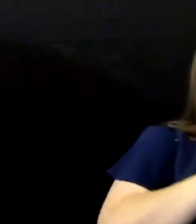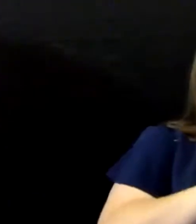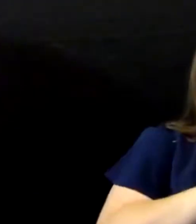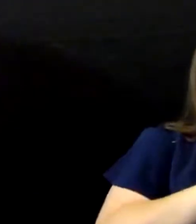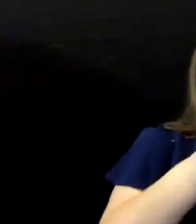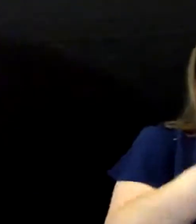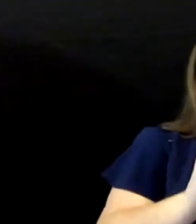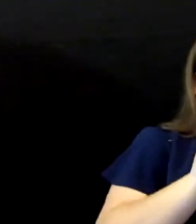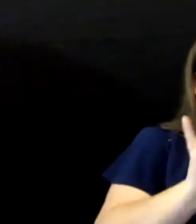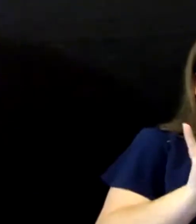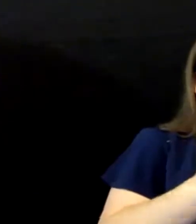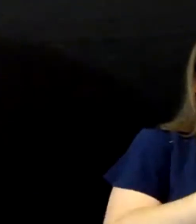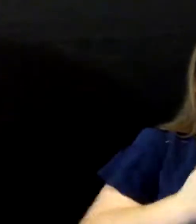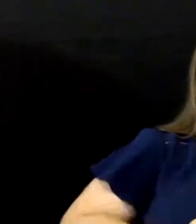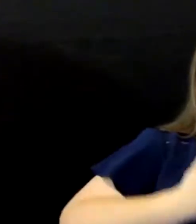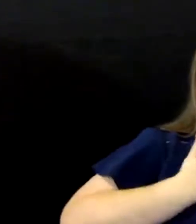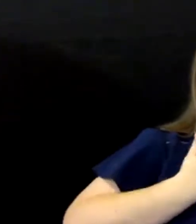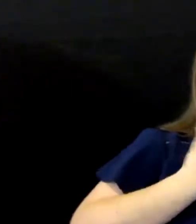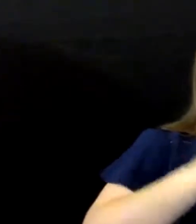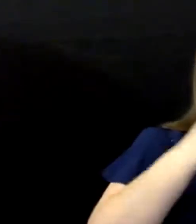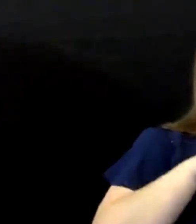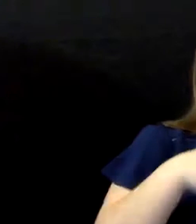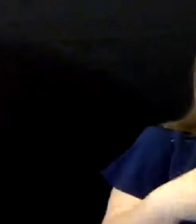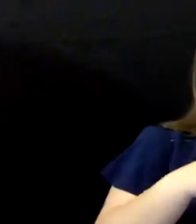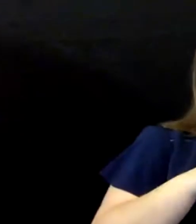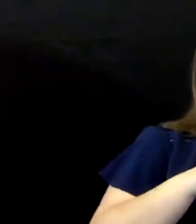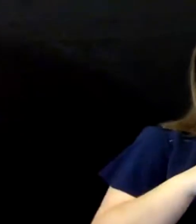Independent Living Program at HHS. It's just a function of language. A lot of